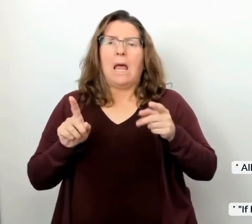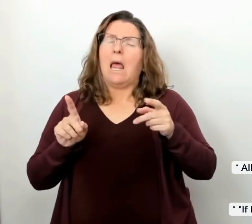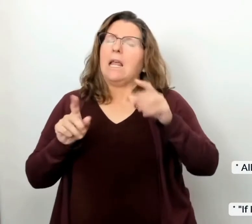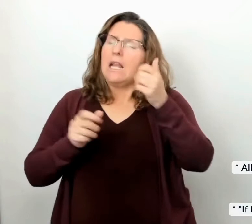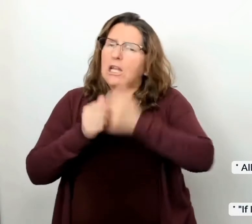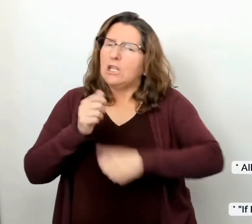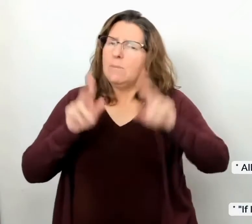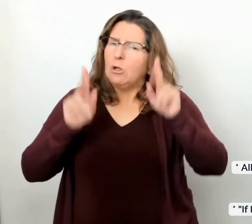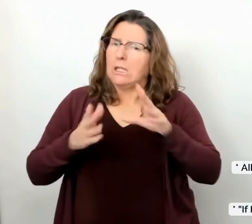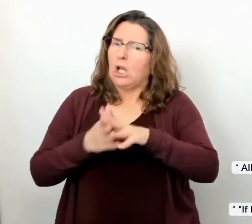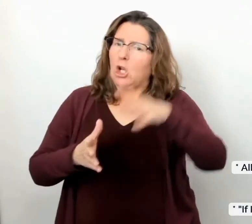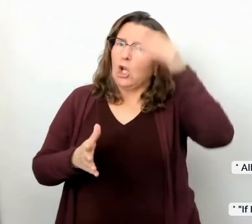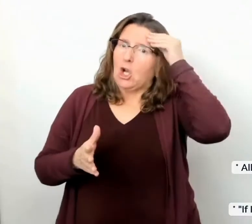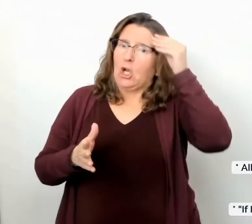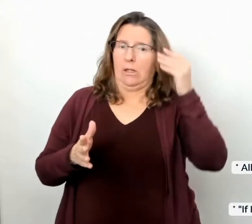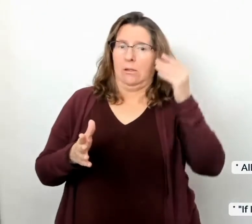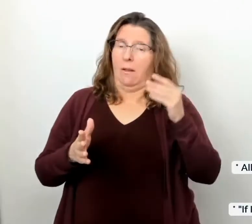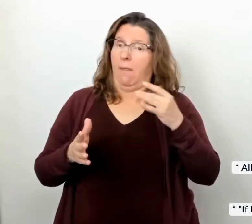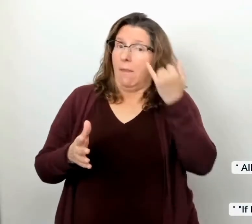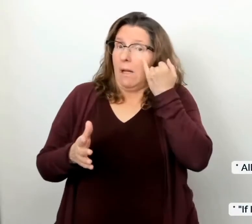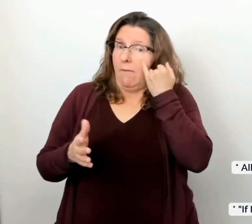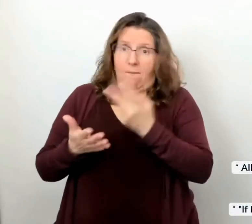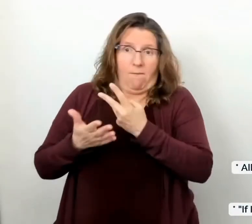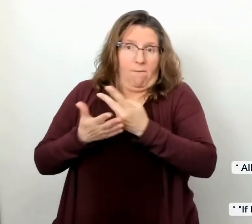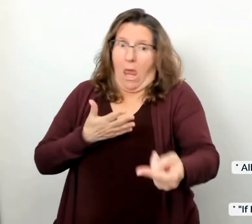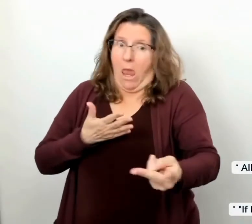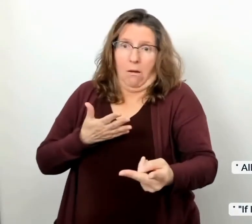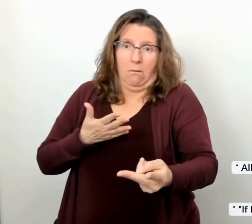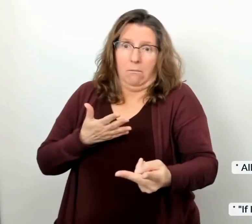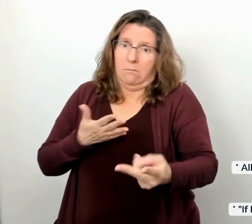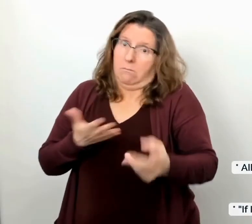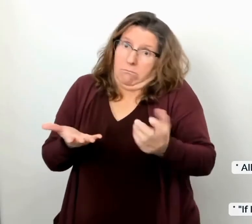Failure is acceptable. Everyone learns differently.